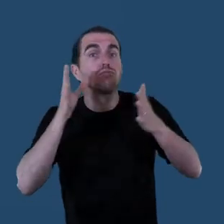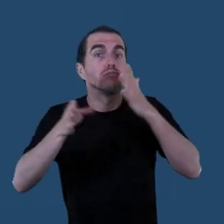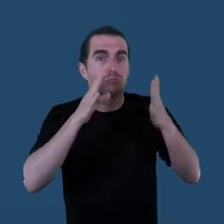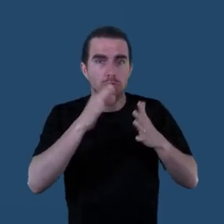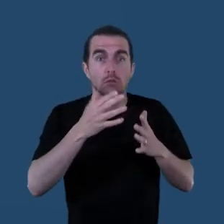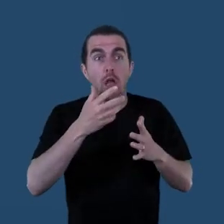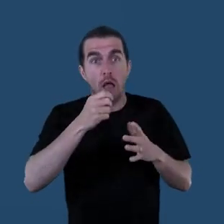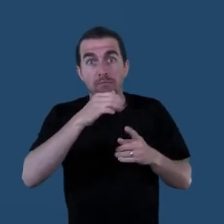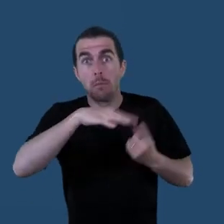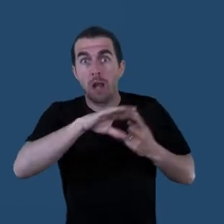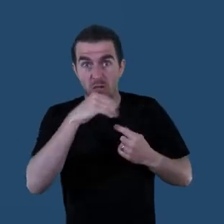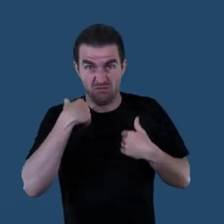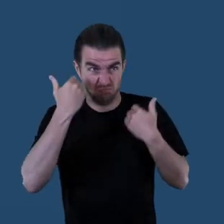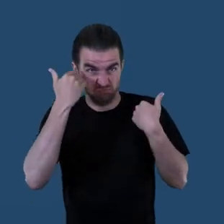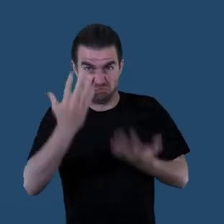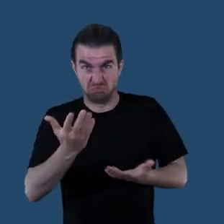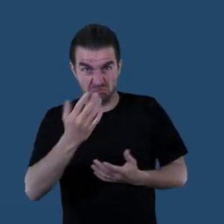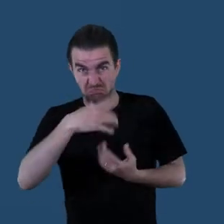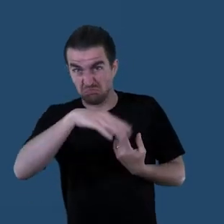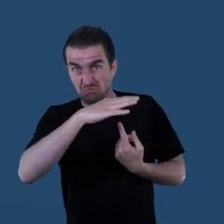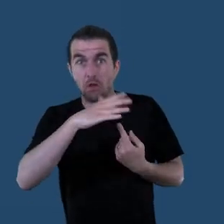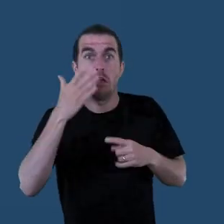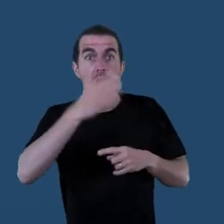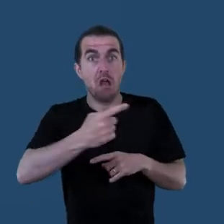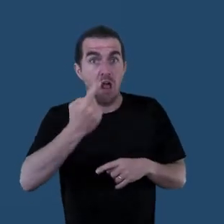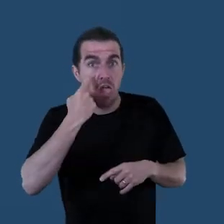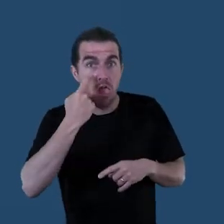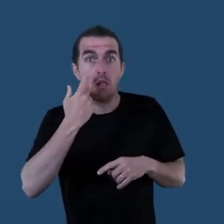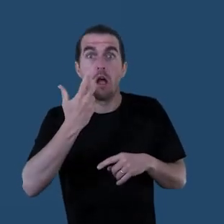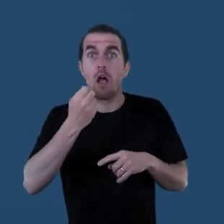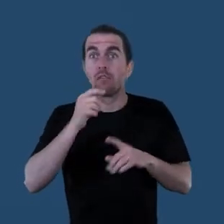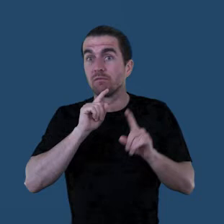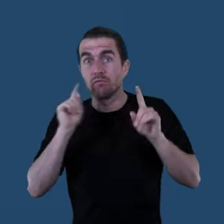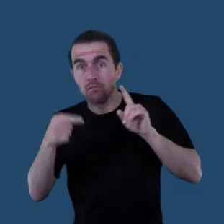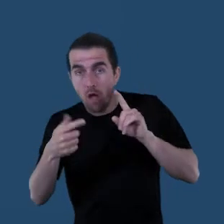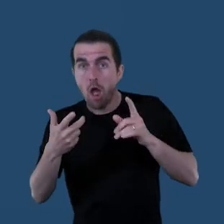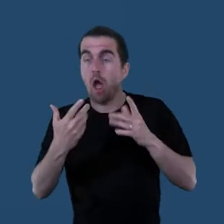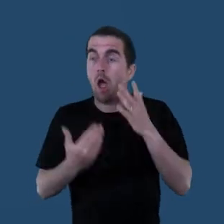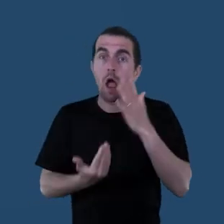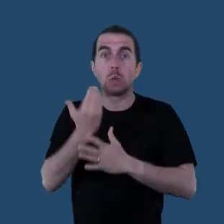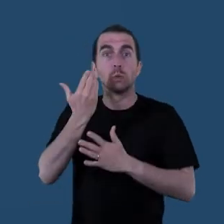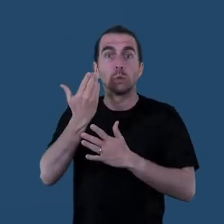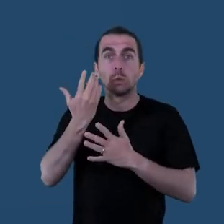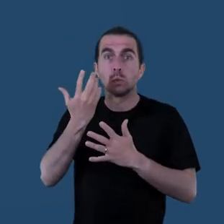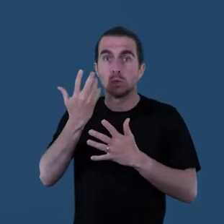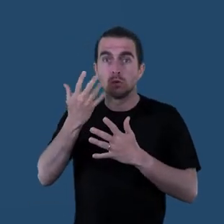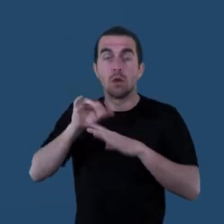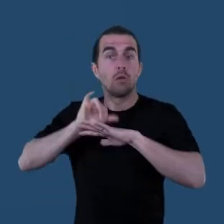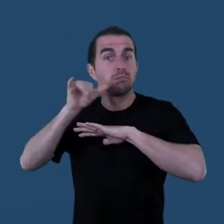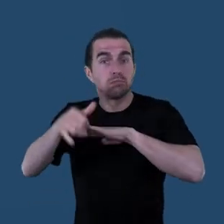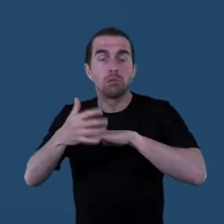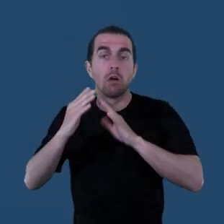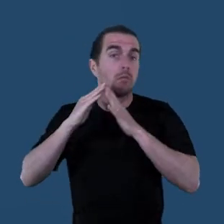that we still don't know particularly terribly well, and even parts of the world that we think we do, and we discover new things. But there's also the collection